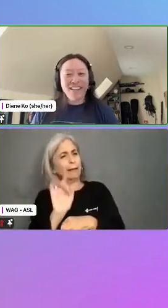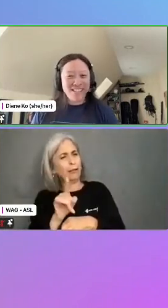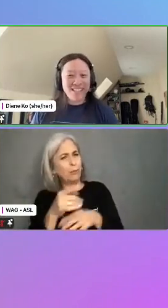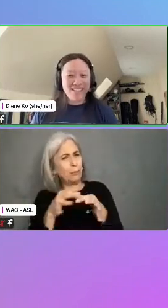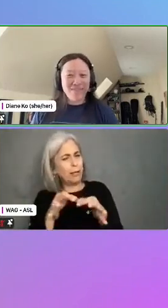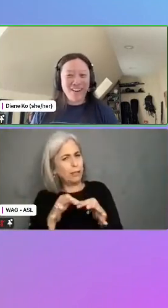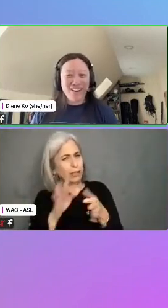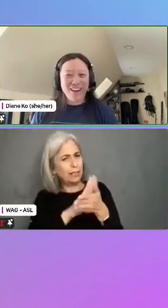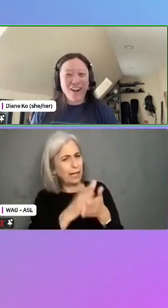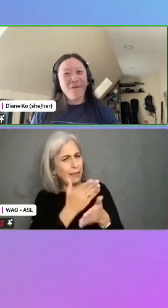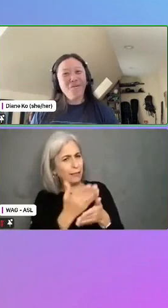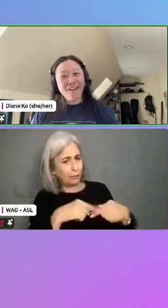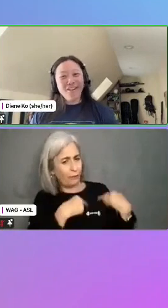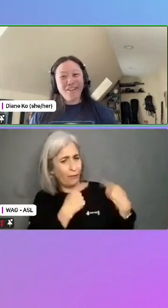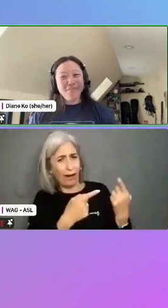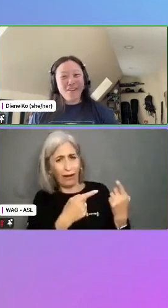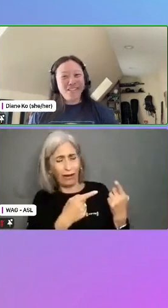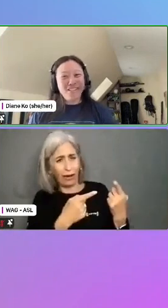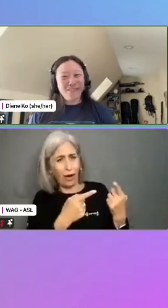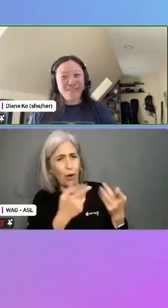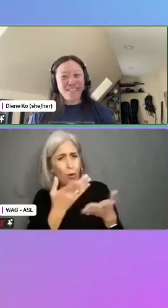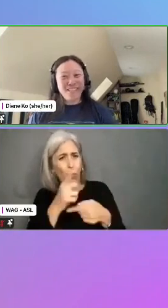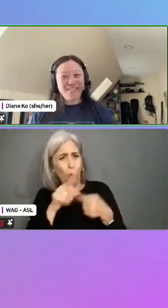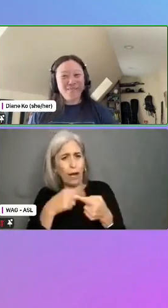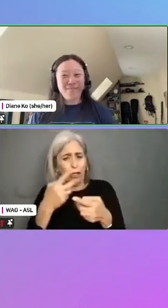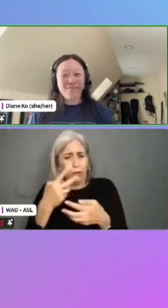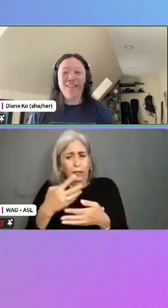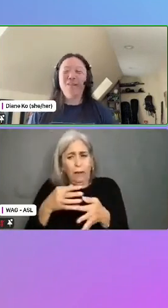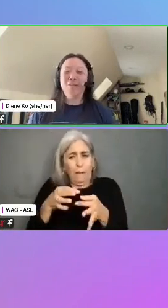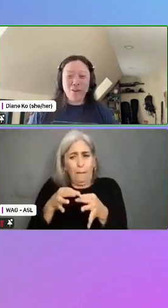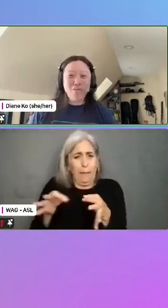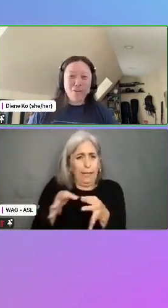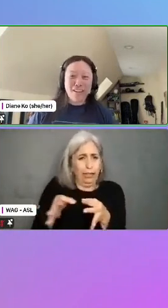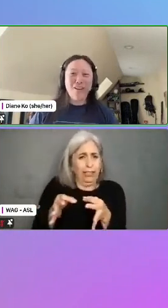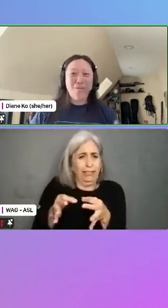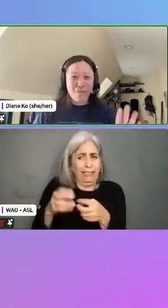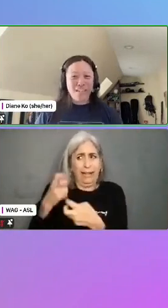to our form we have accessibility much better